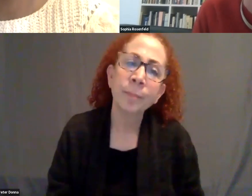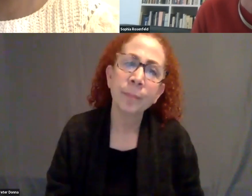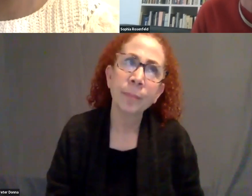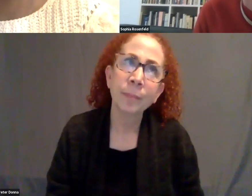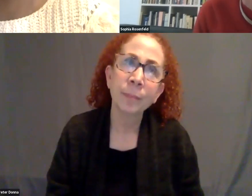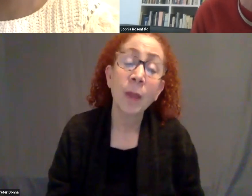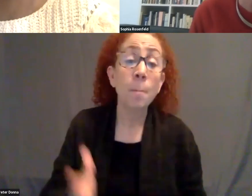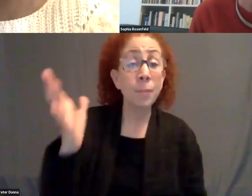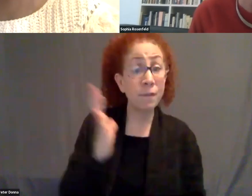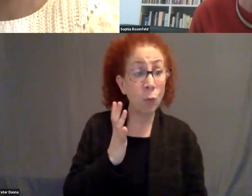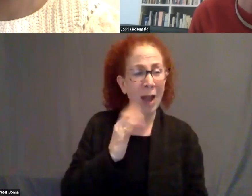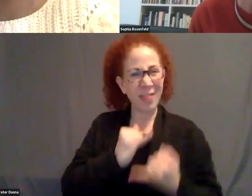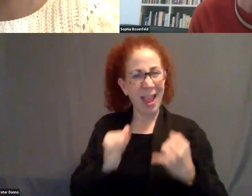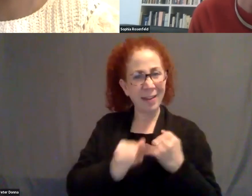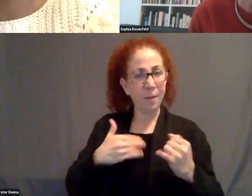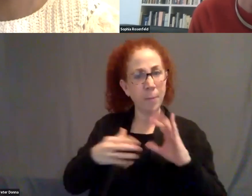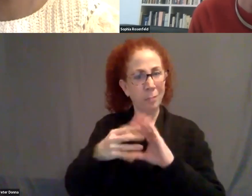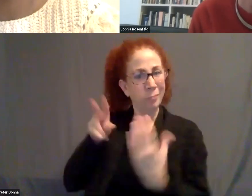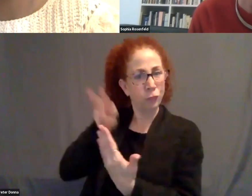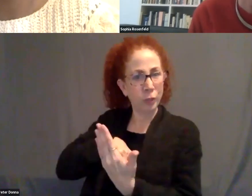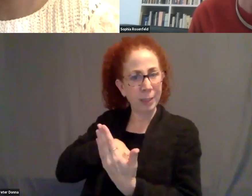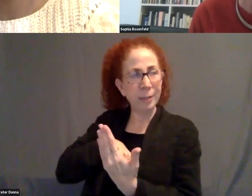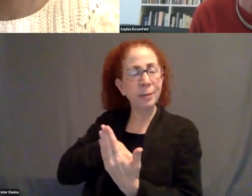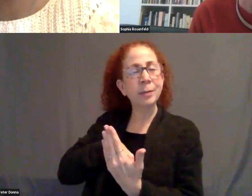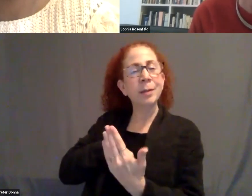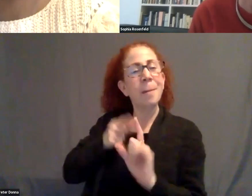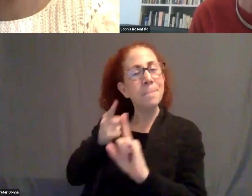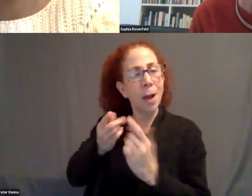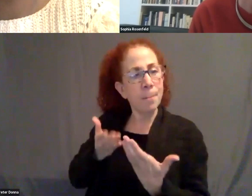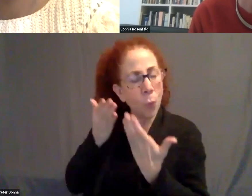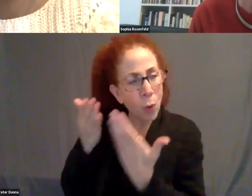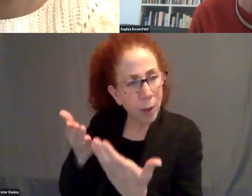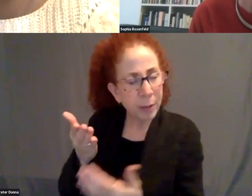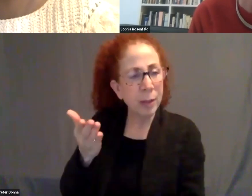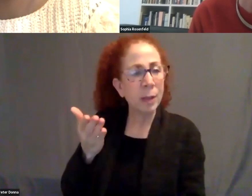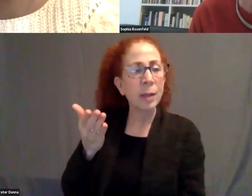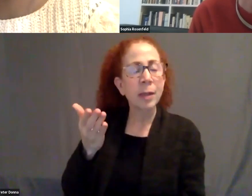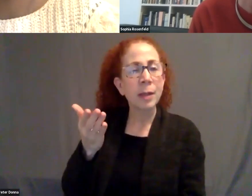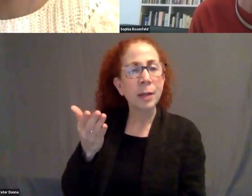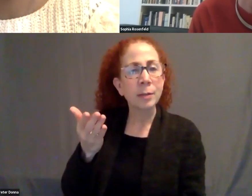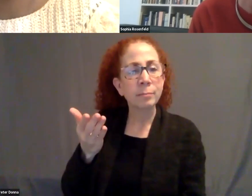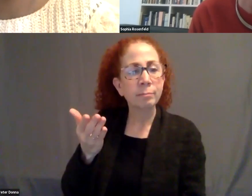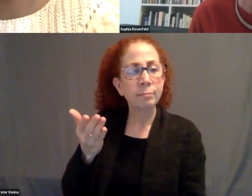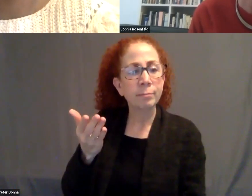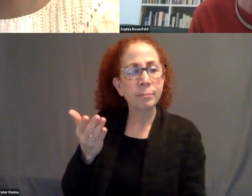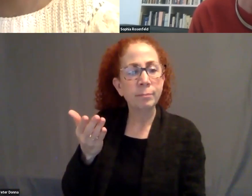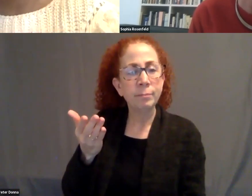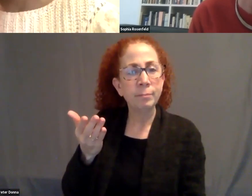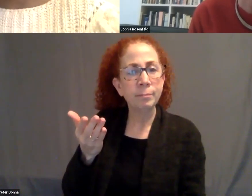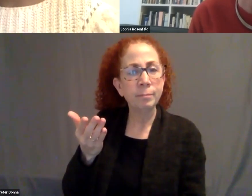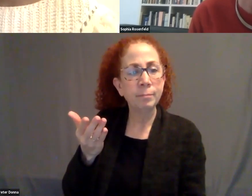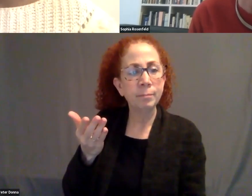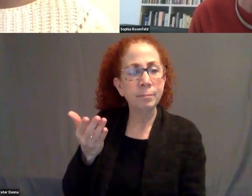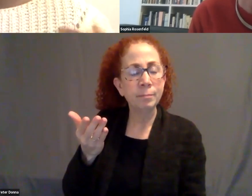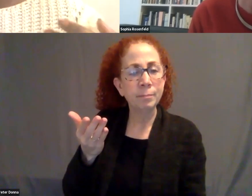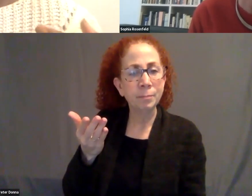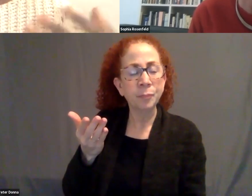to suggest that the end was that positioning